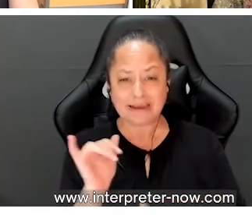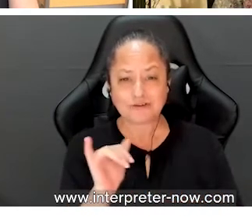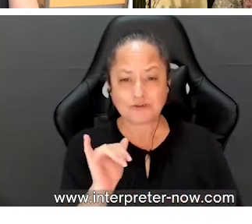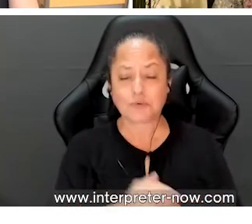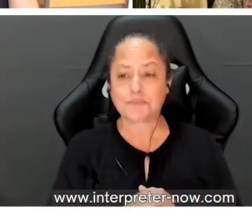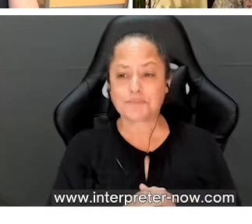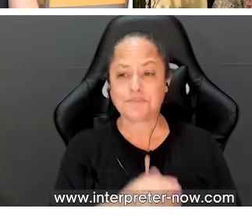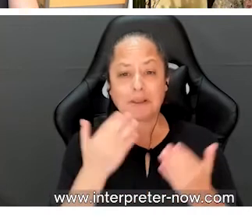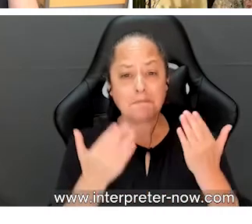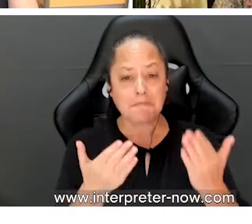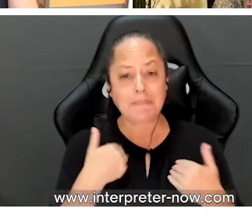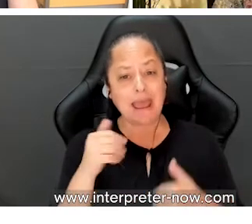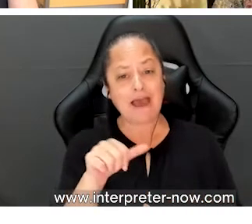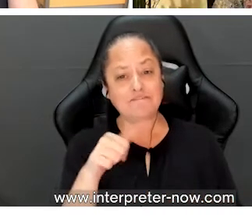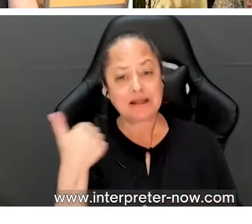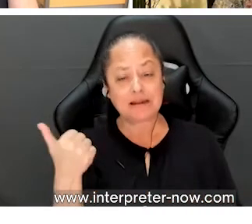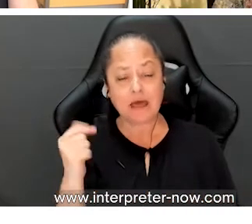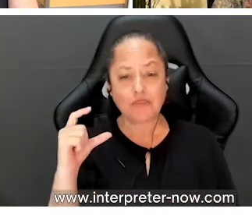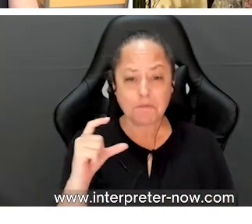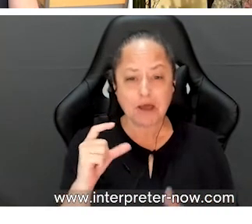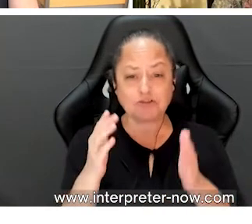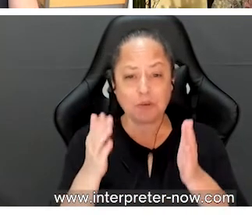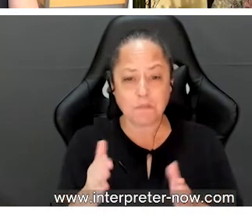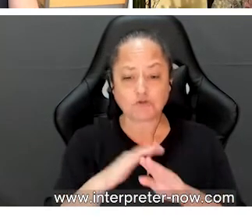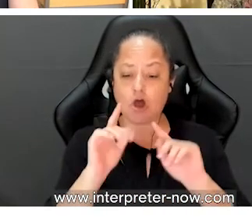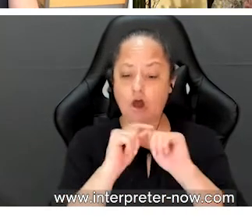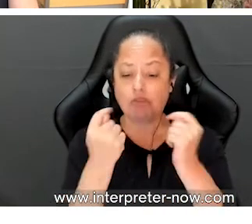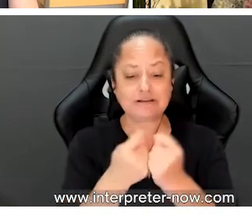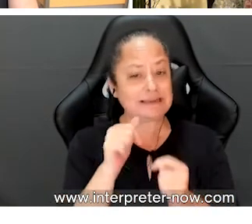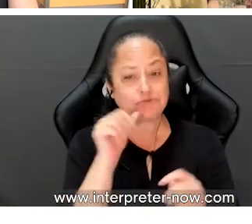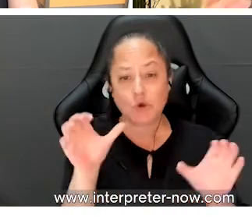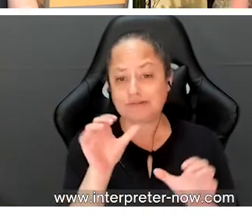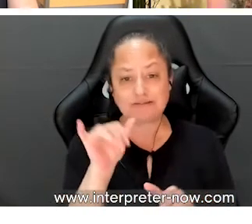But you might have another Muslim on your team who does not do that. Right?